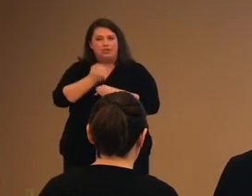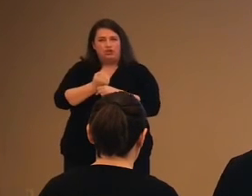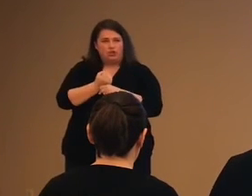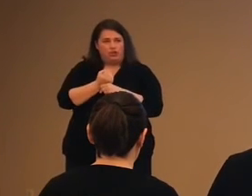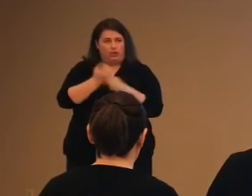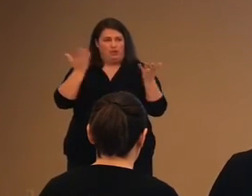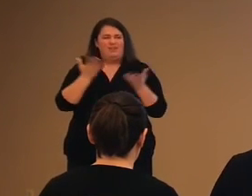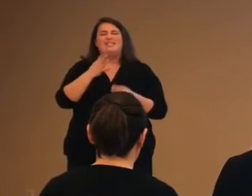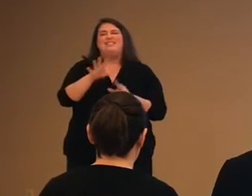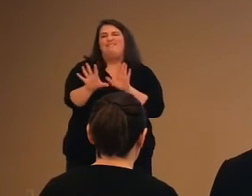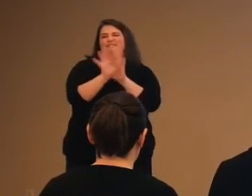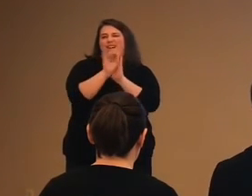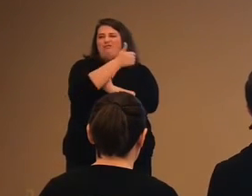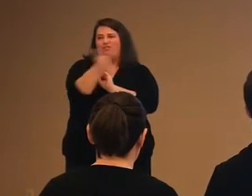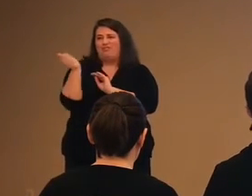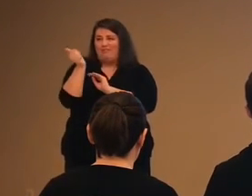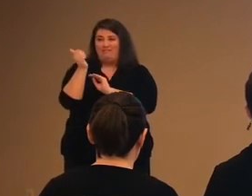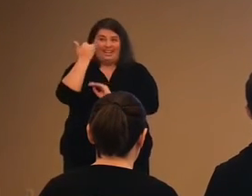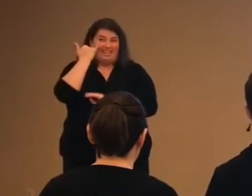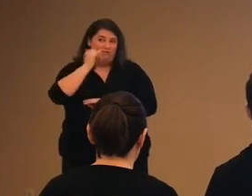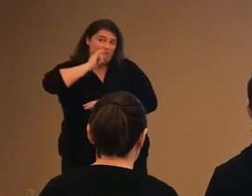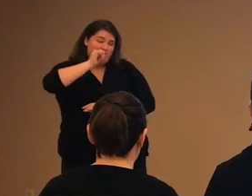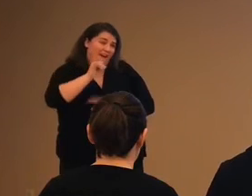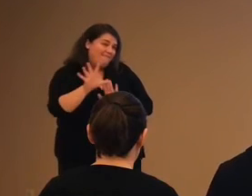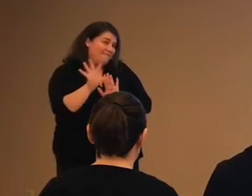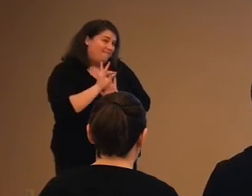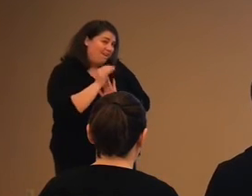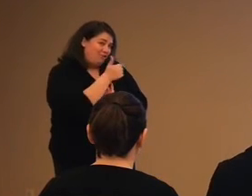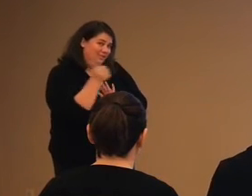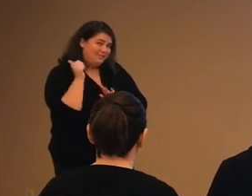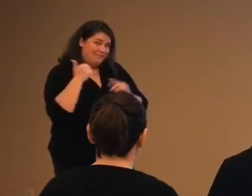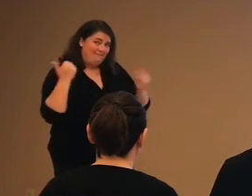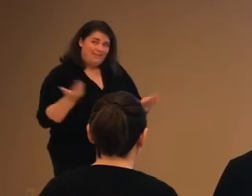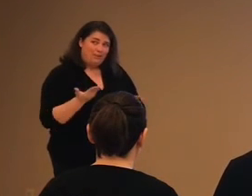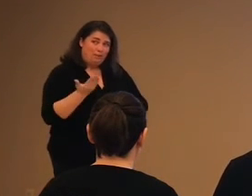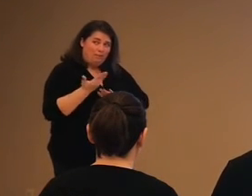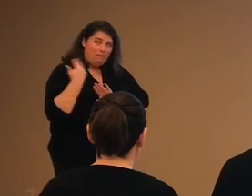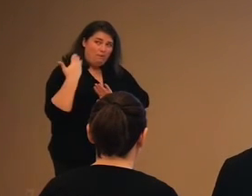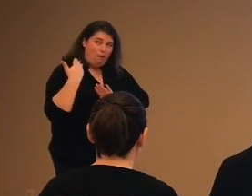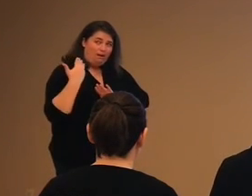So if you haven't found yourself here before please come back and find yourself here in one of our exhibits